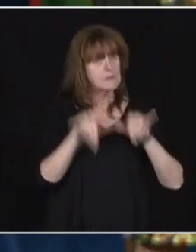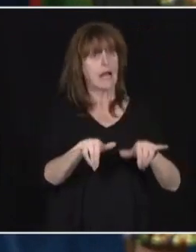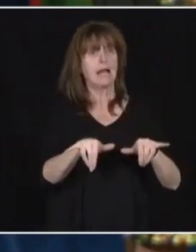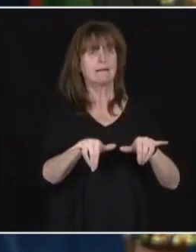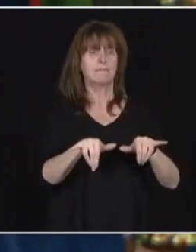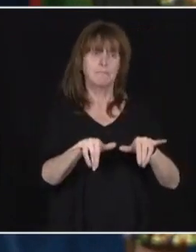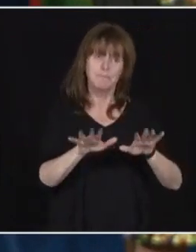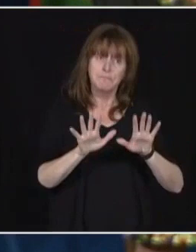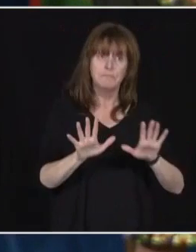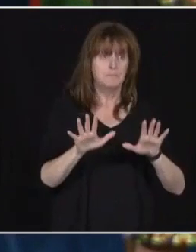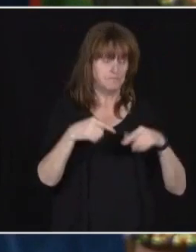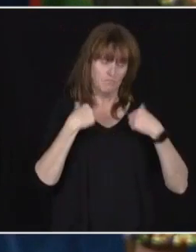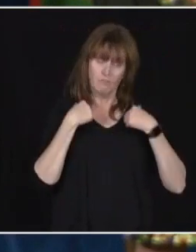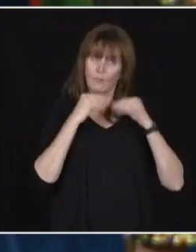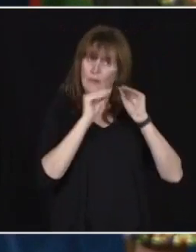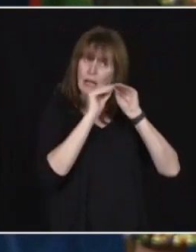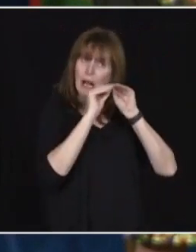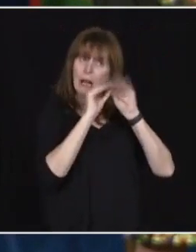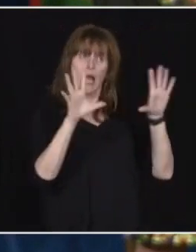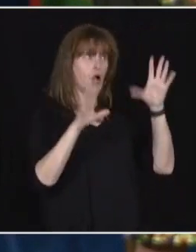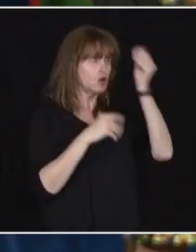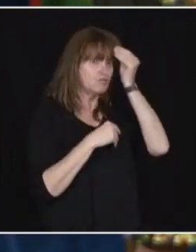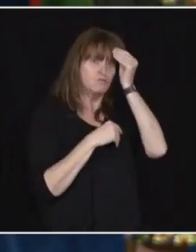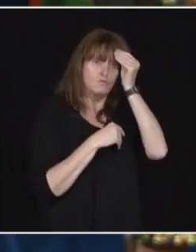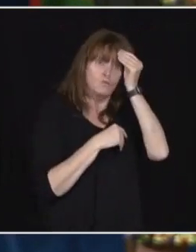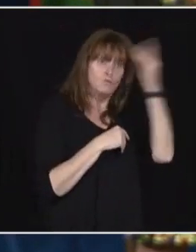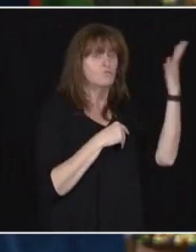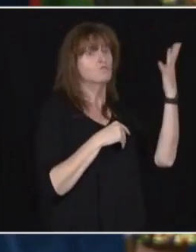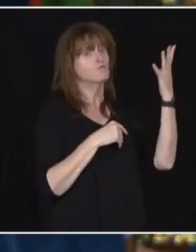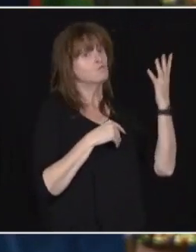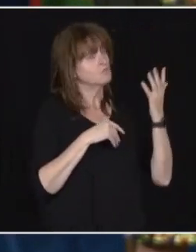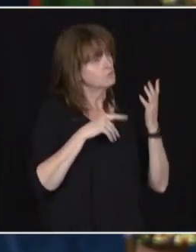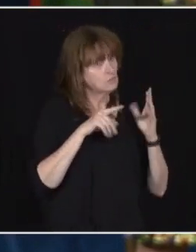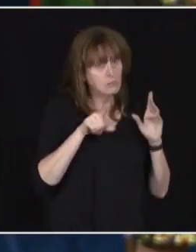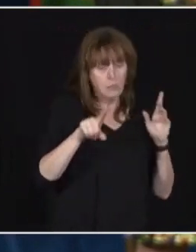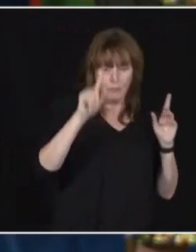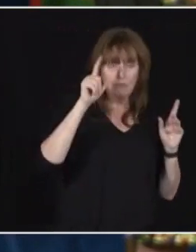I want to keep it closed. That excludes